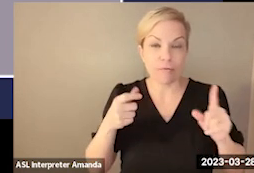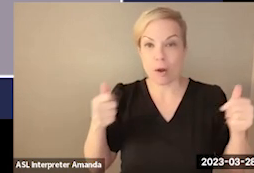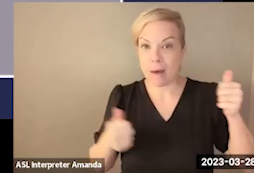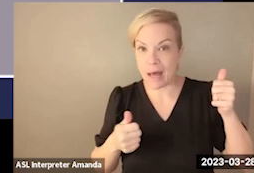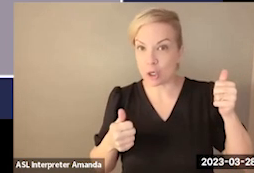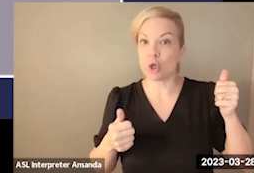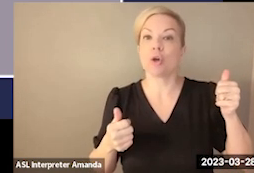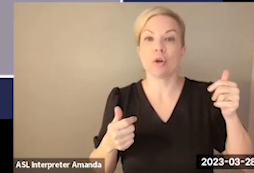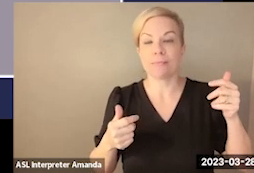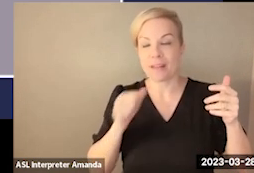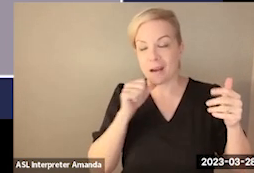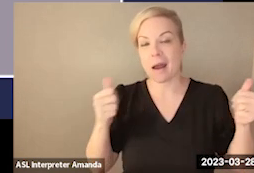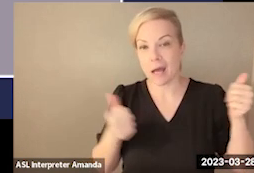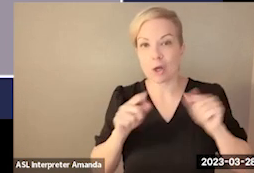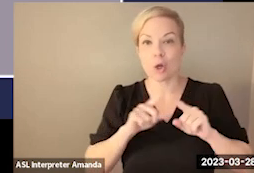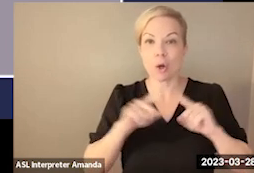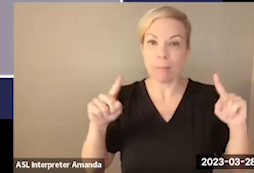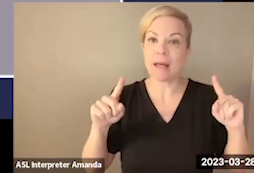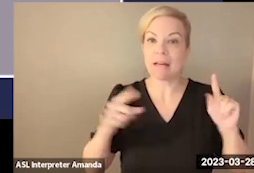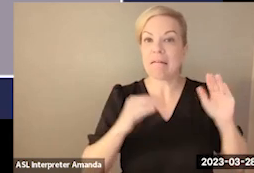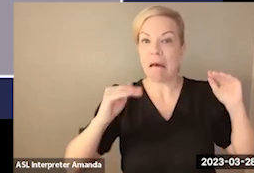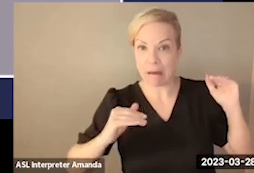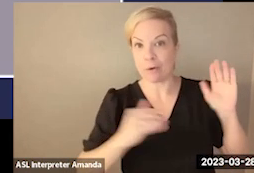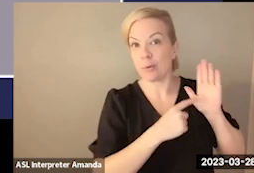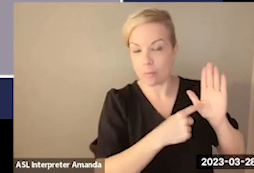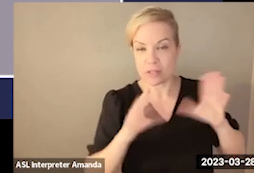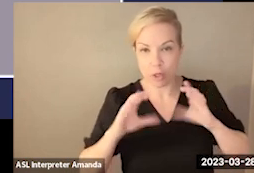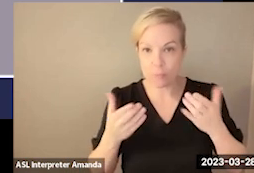Debbie Stine, Science & Technology Policy Academy: So this program has been shown to be effective. Okay. But